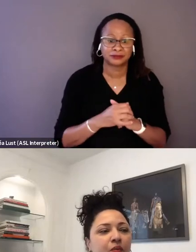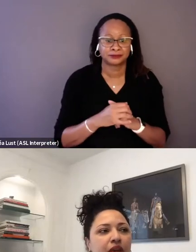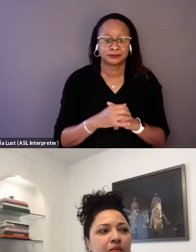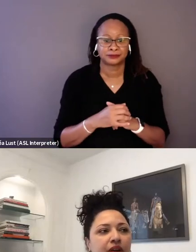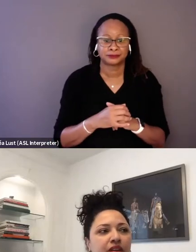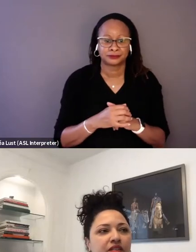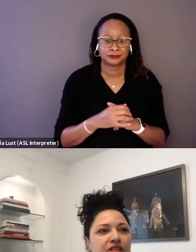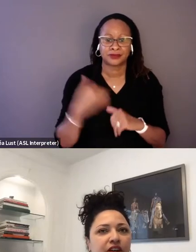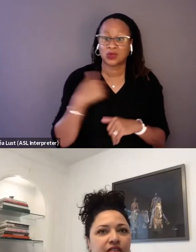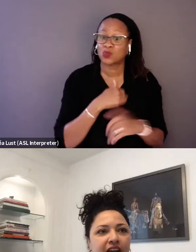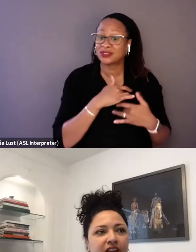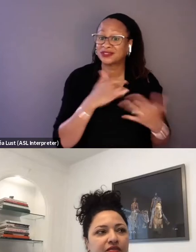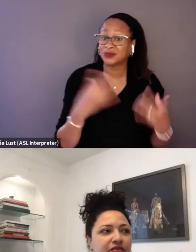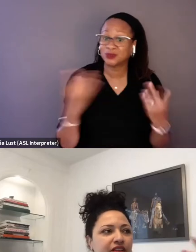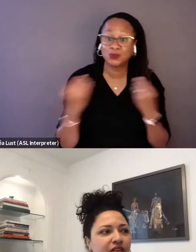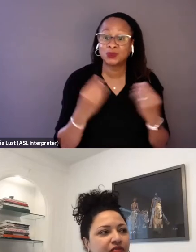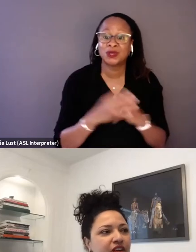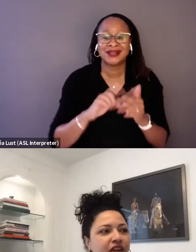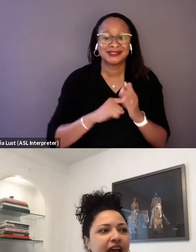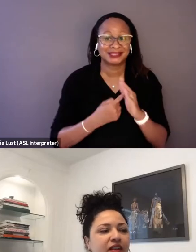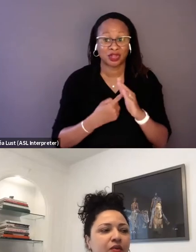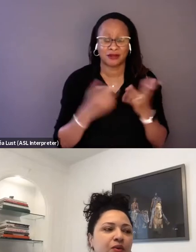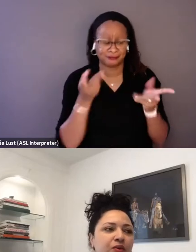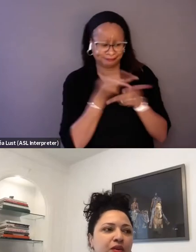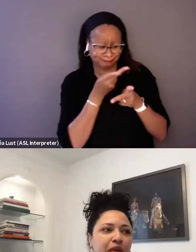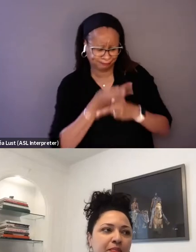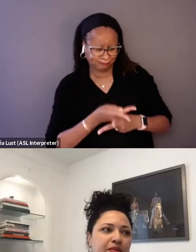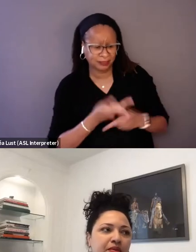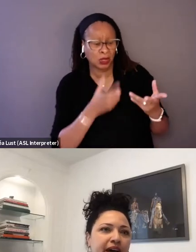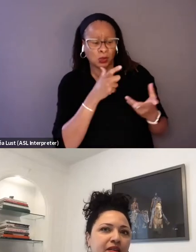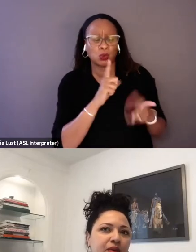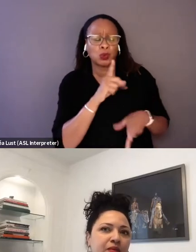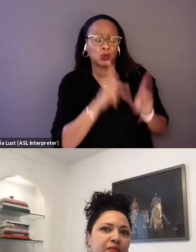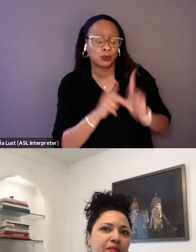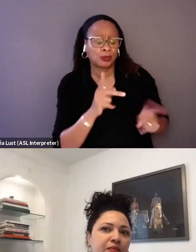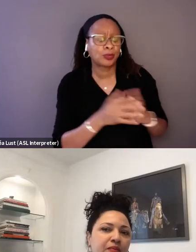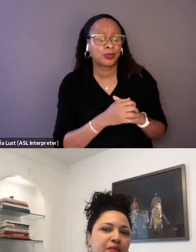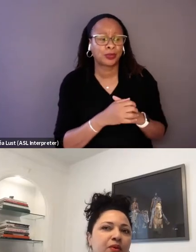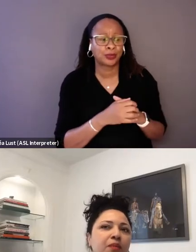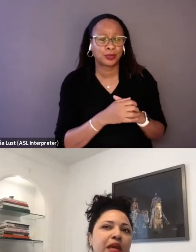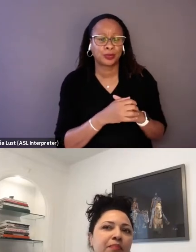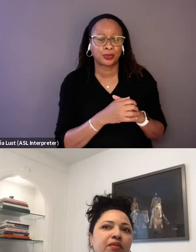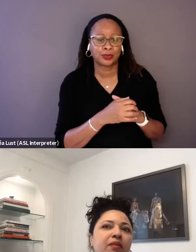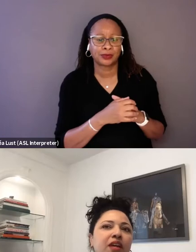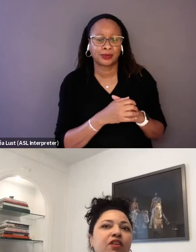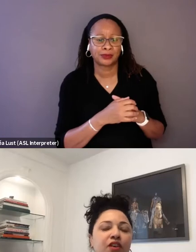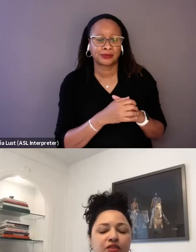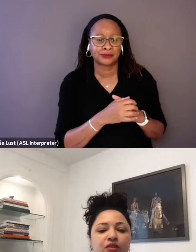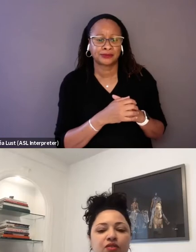We would start kind of, you know, figuring out like, well who are the people that we can go to